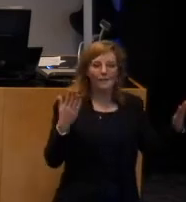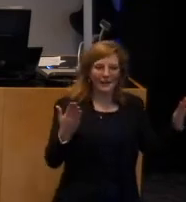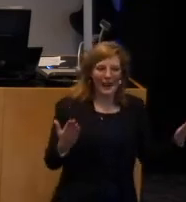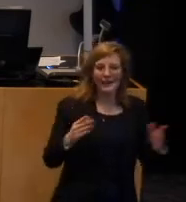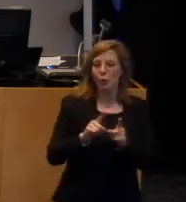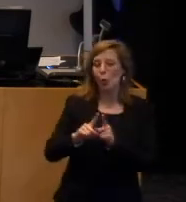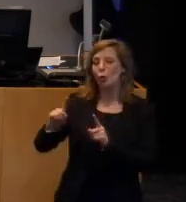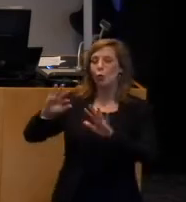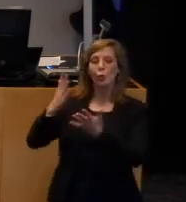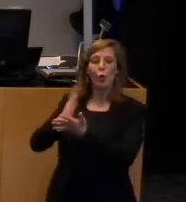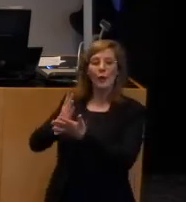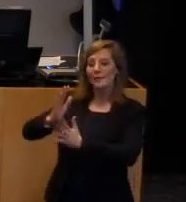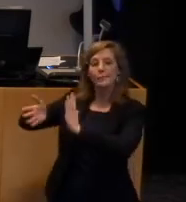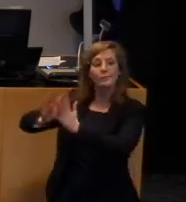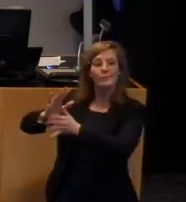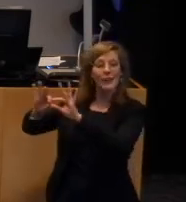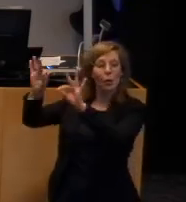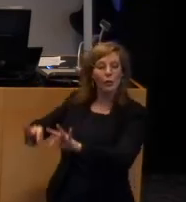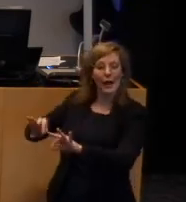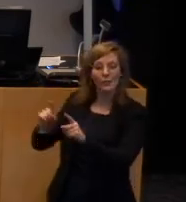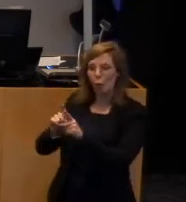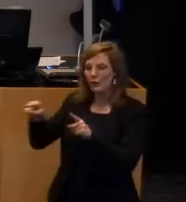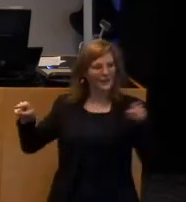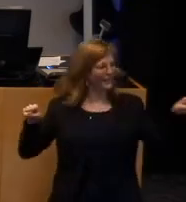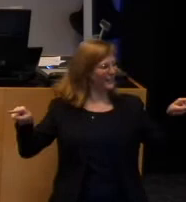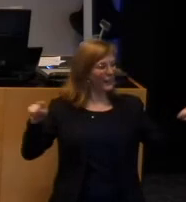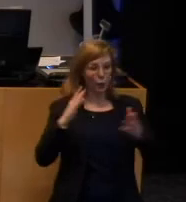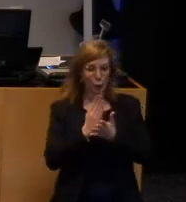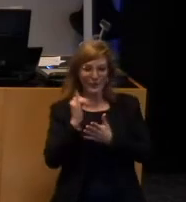to see which shifts actually happened between source and target text.